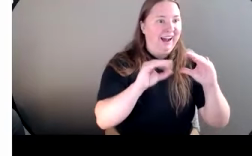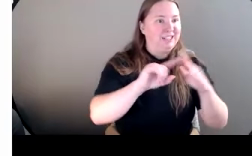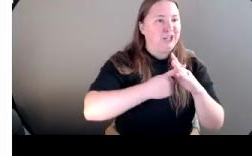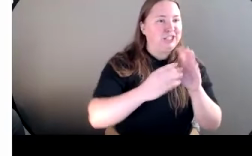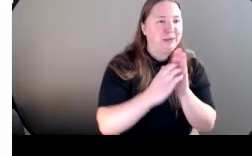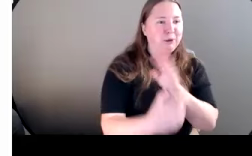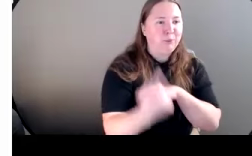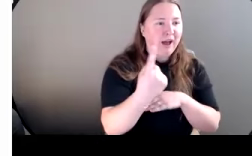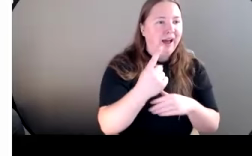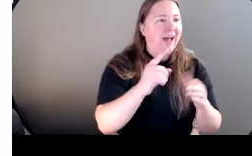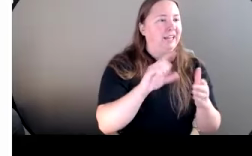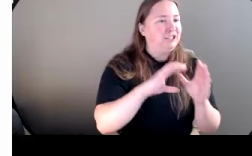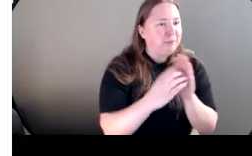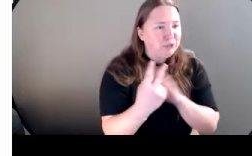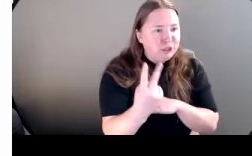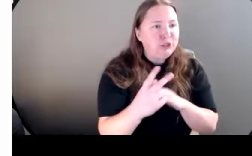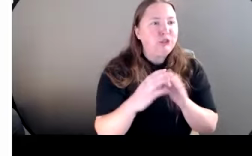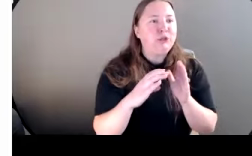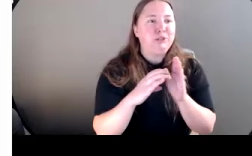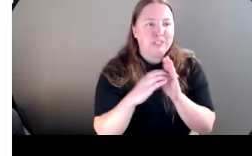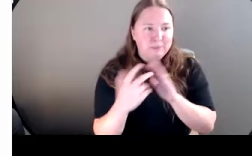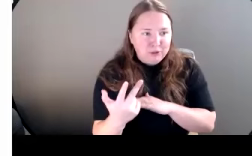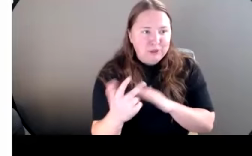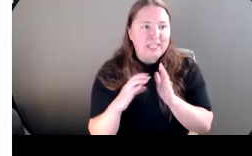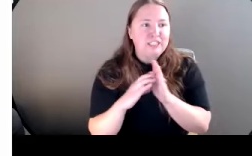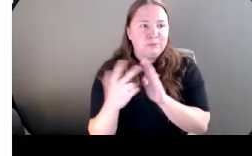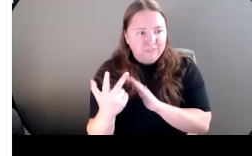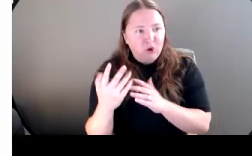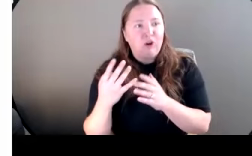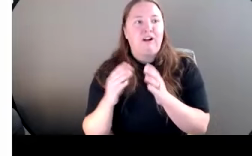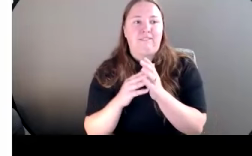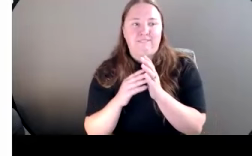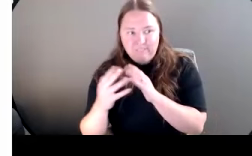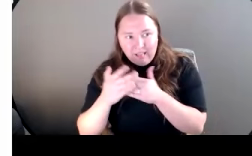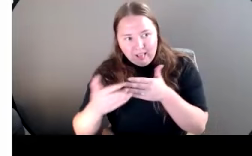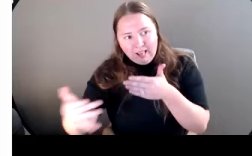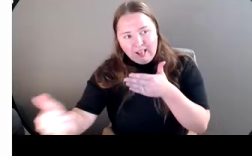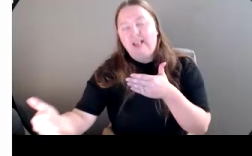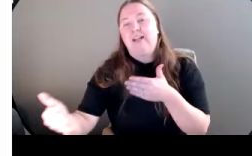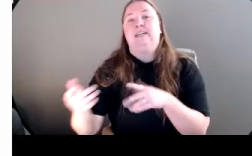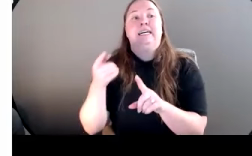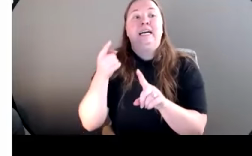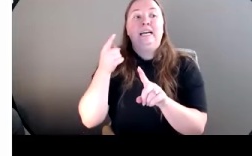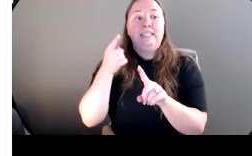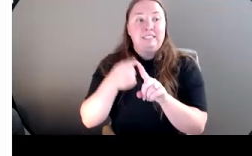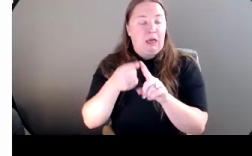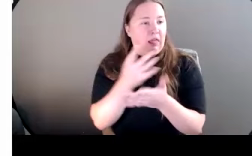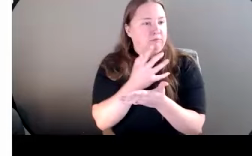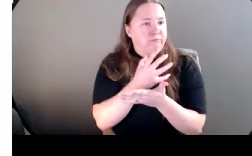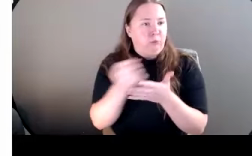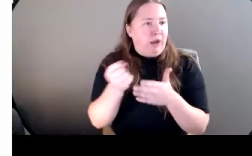We went through chapter one, finished that, went through chapter two into chapter three, and so on, until I ran out of weeks in the course.